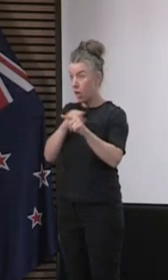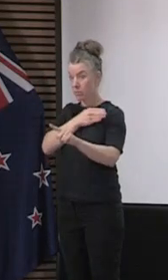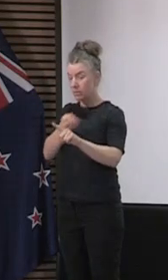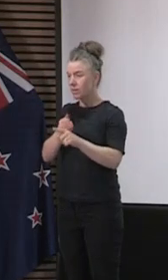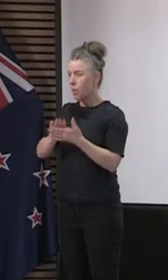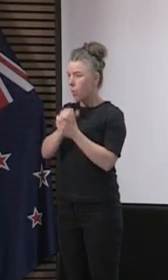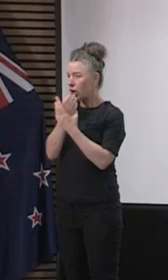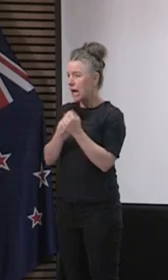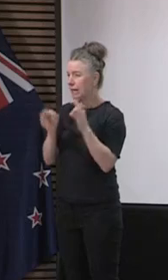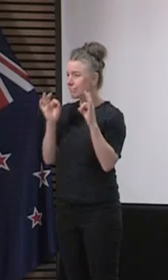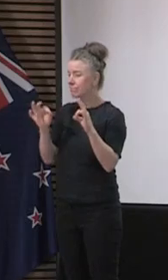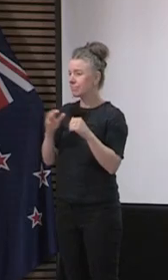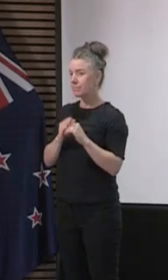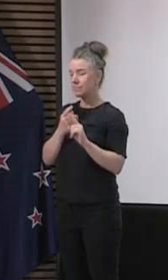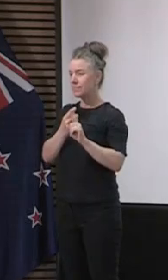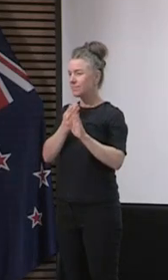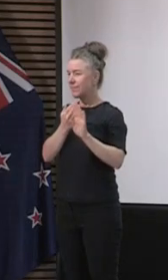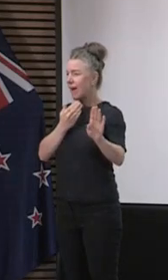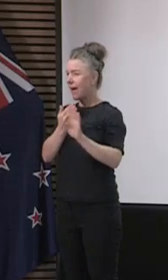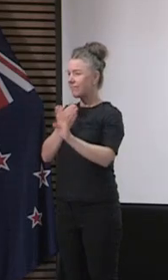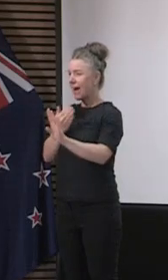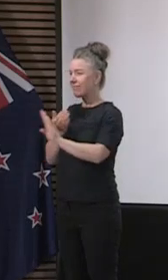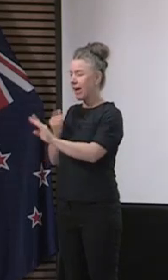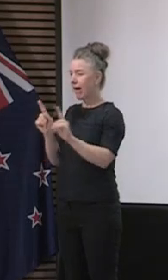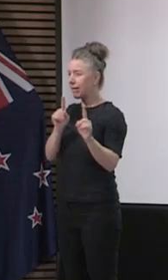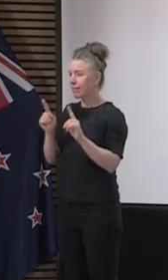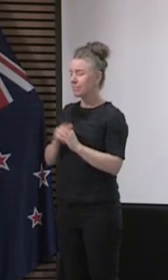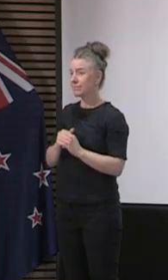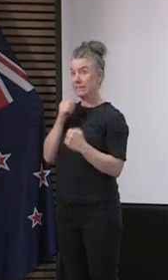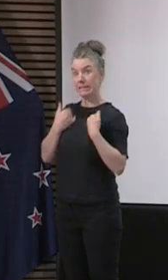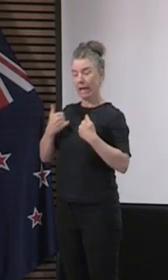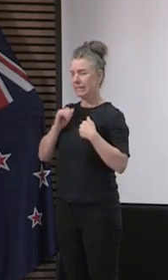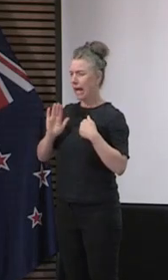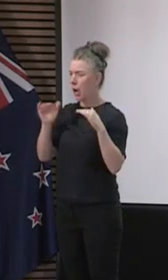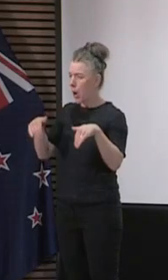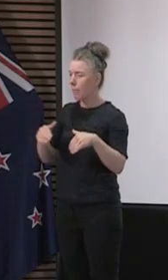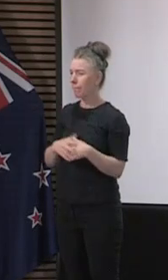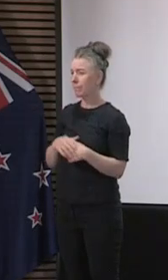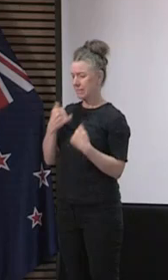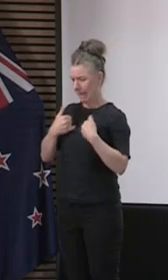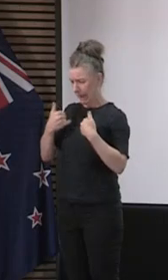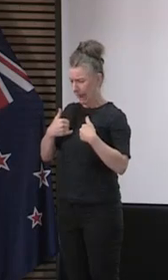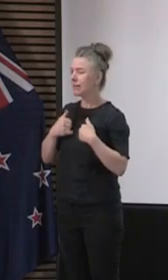health principles that we've been using and practising to date. Washing your hands, keeping your distance, staying